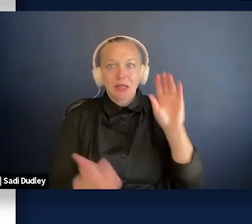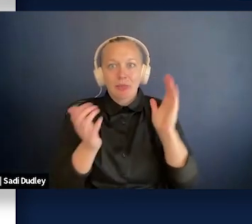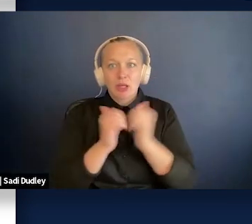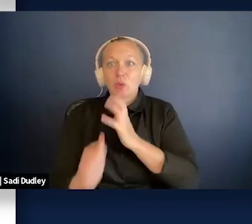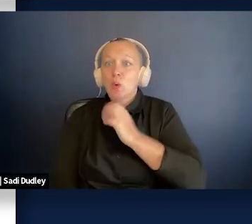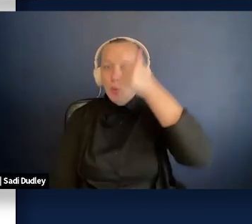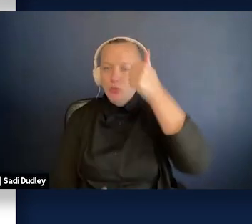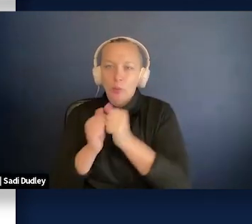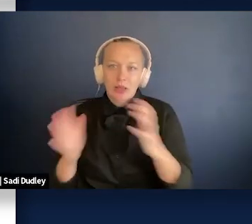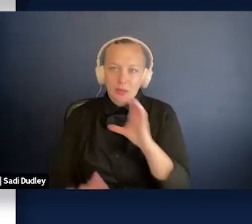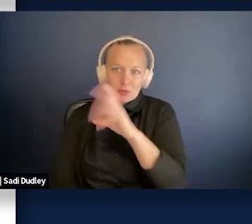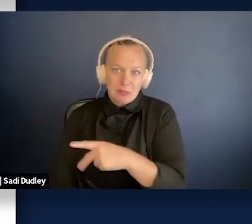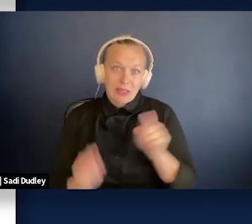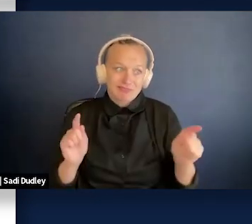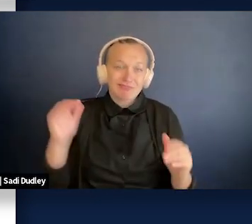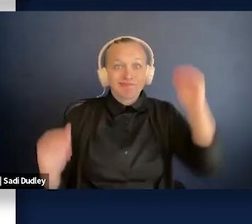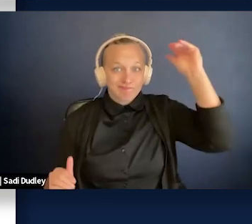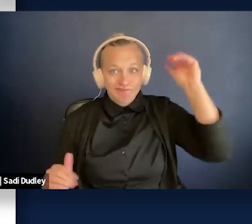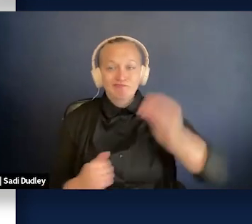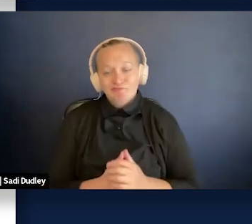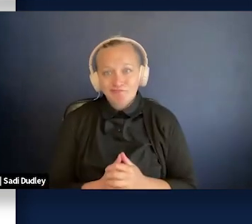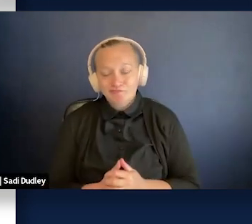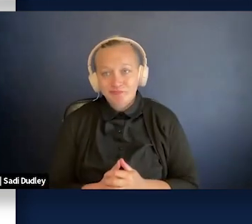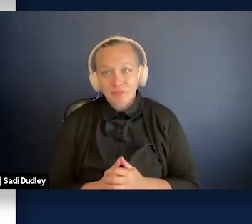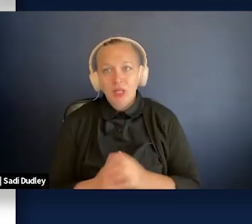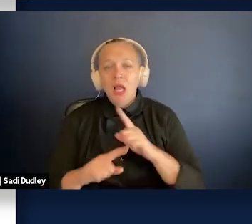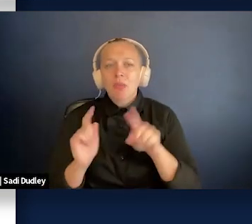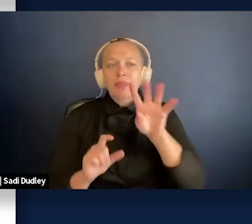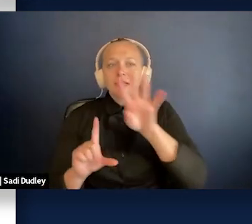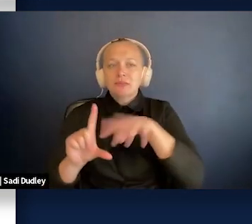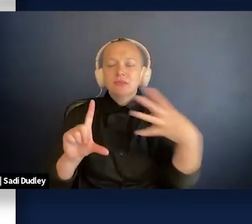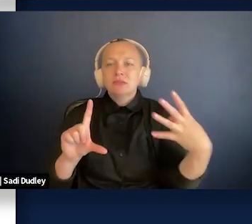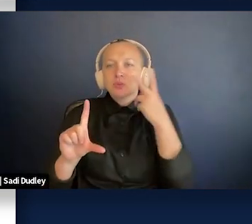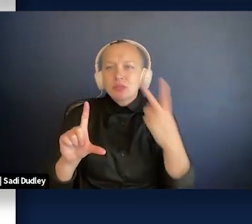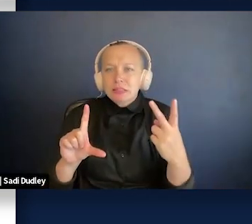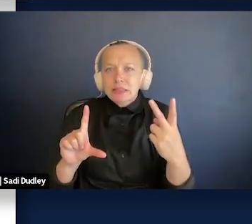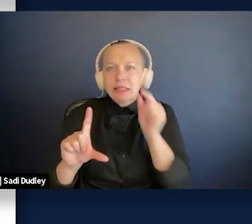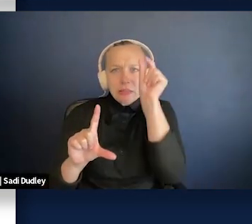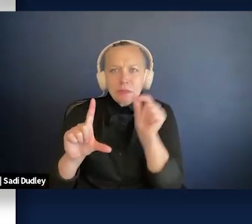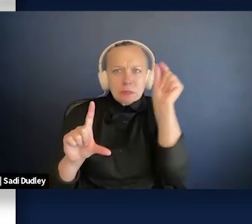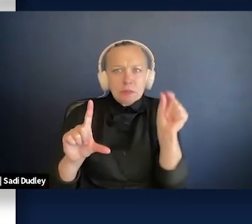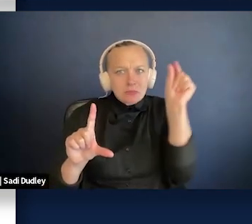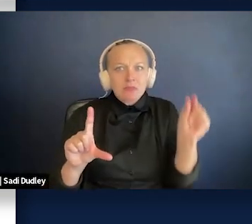This graph is very similar, but what this is plotting is the adjusted hazard ratio.